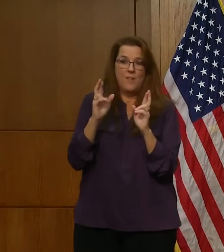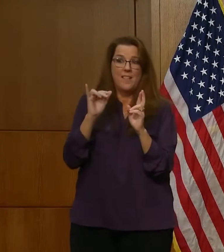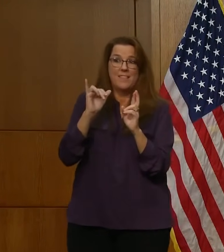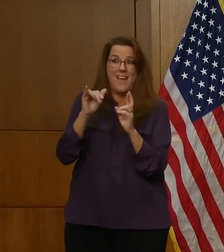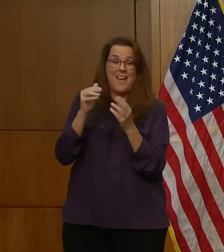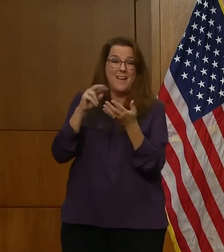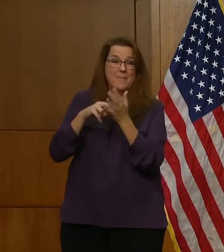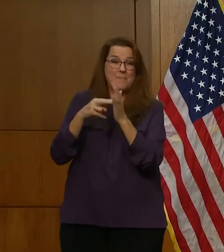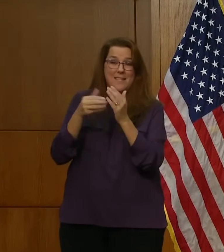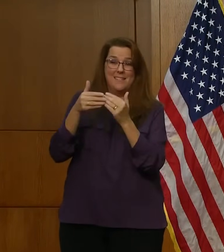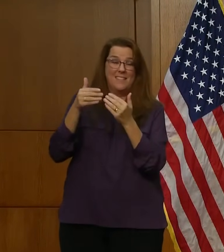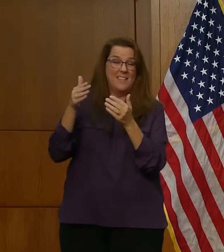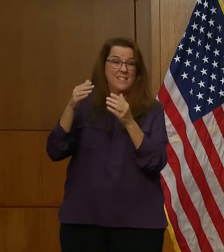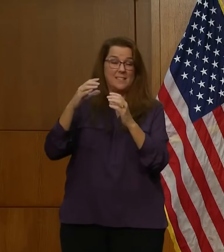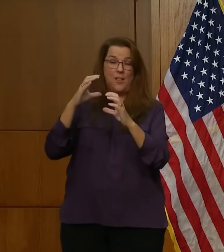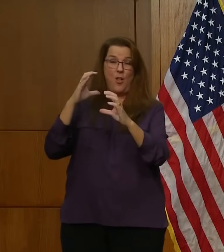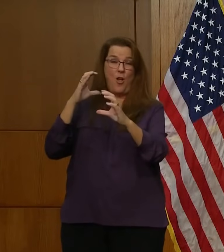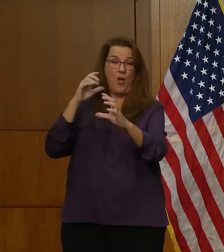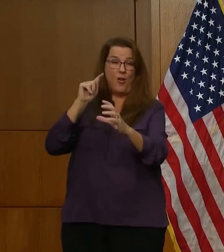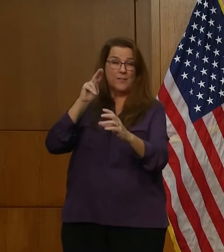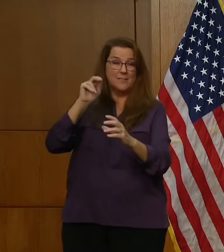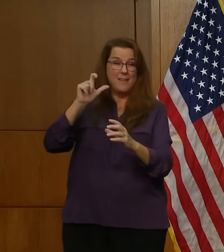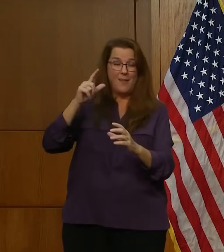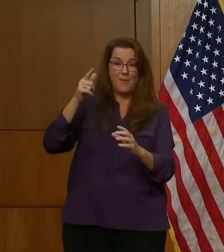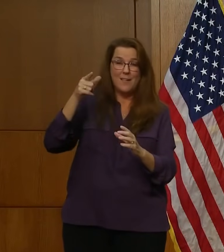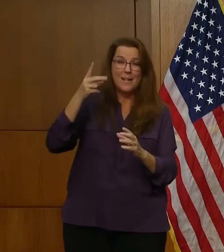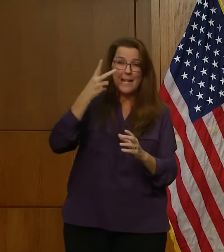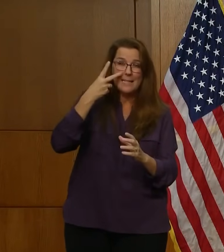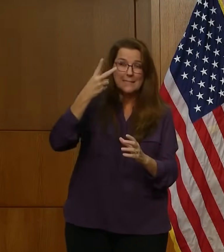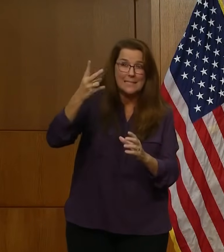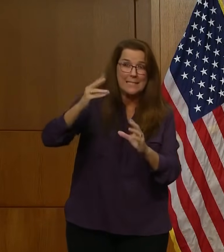EXTREMELY EXTREMELY HOPEFUL IT